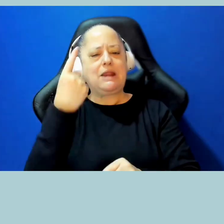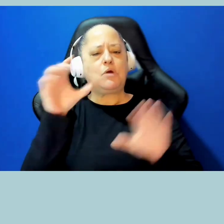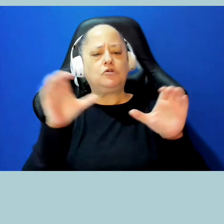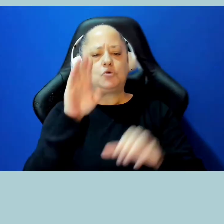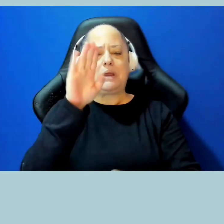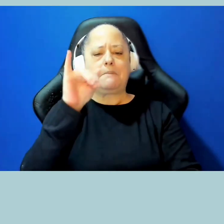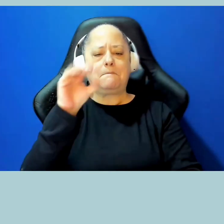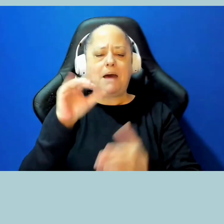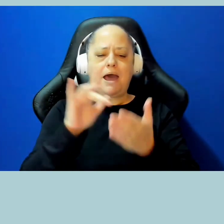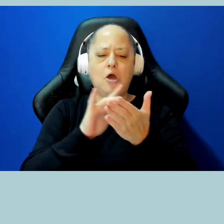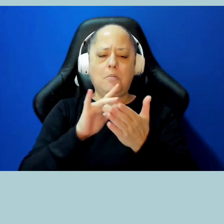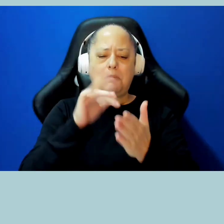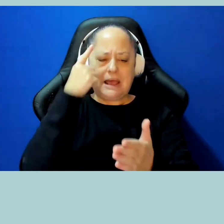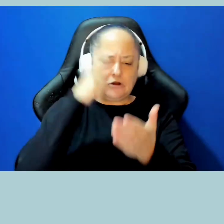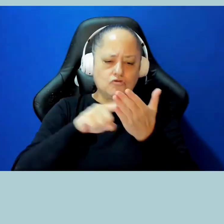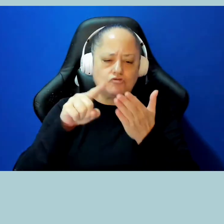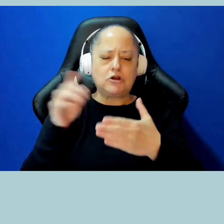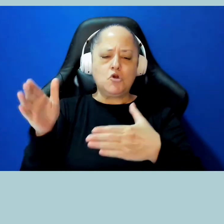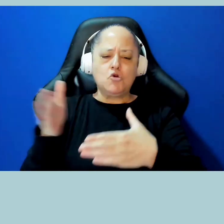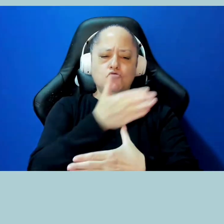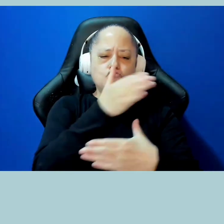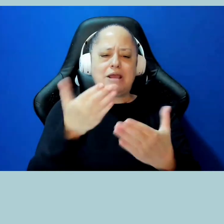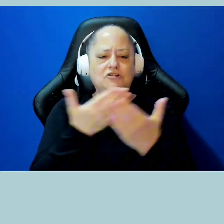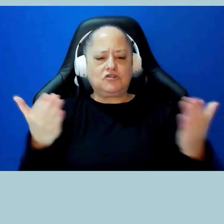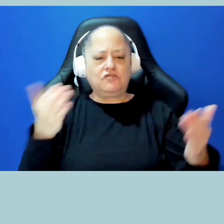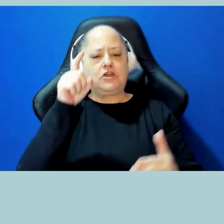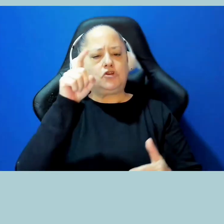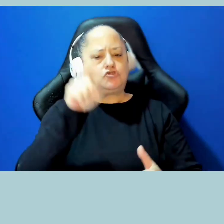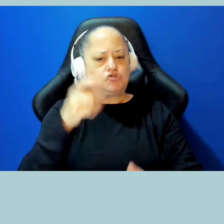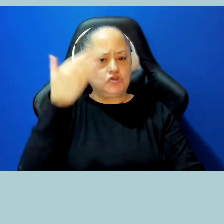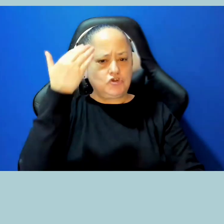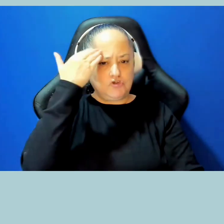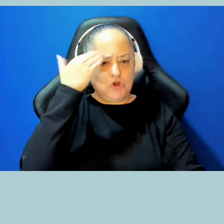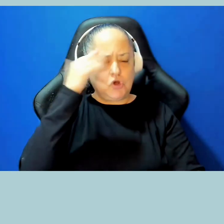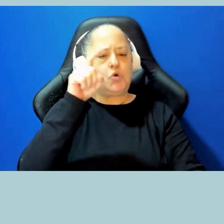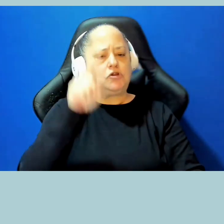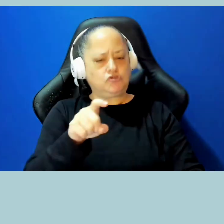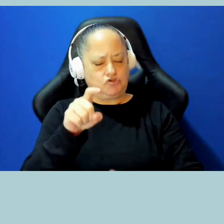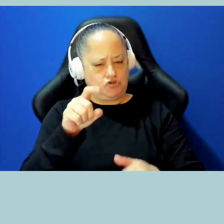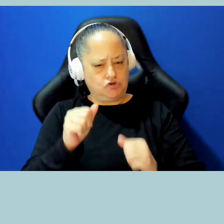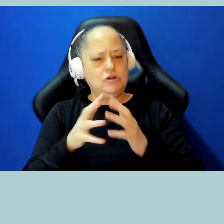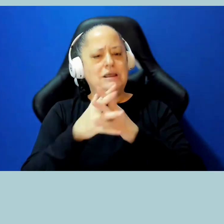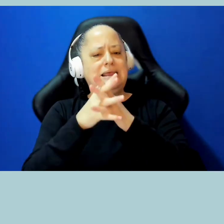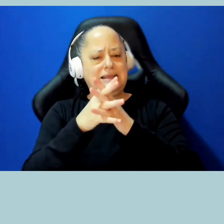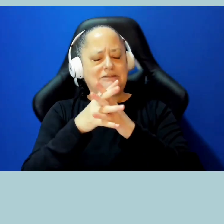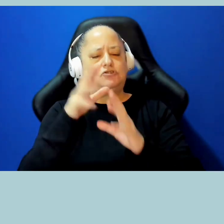there's a range of things that they should know and should employ an institute in their research so part